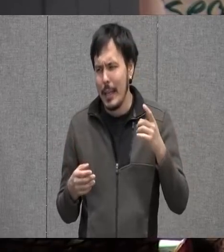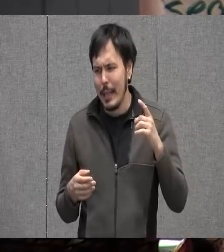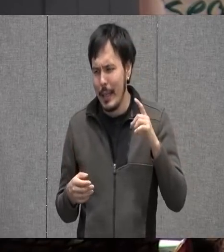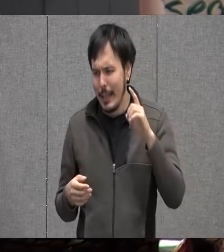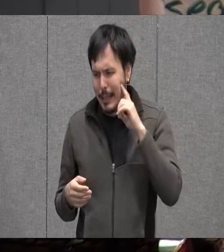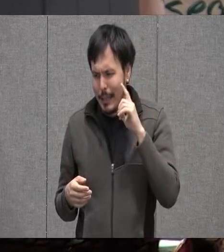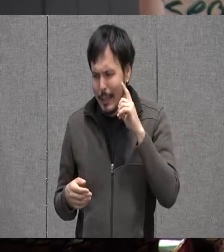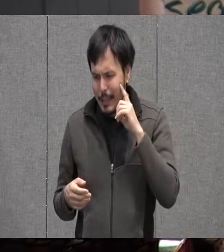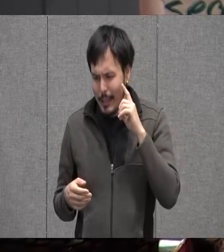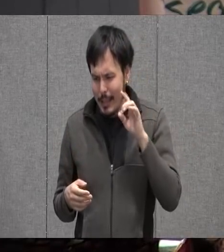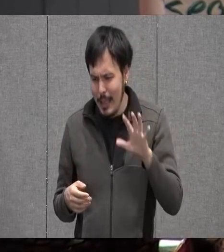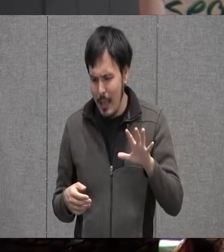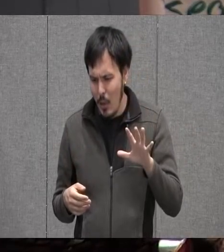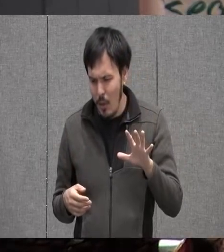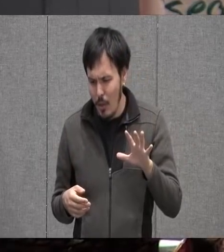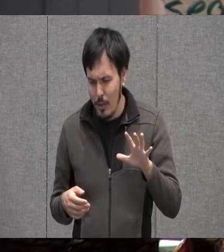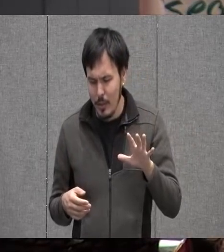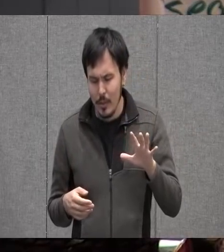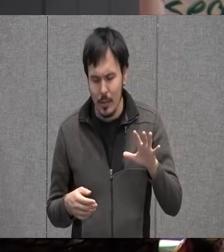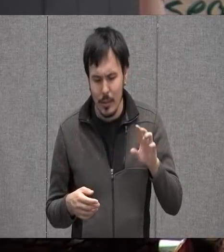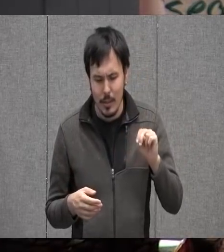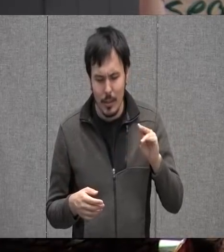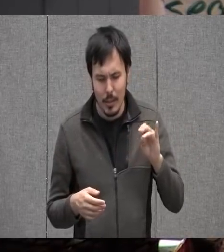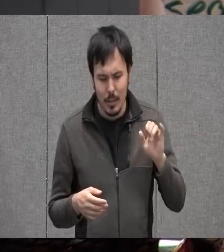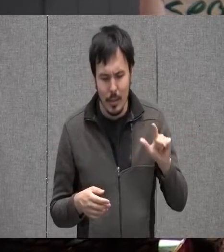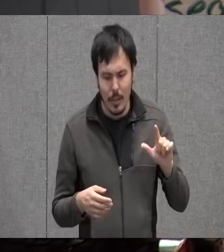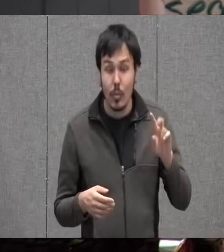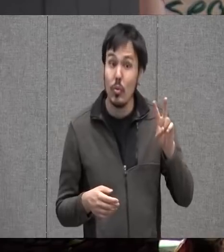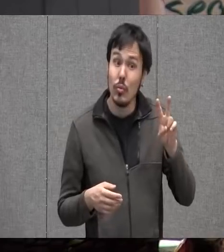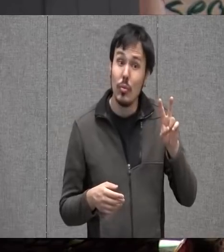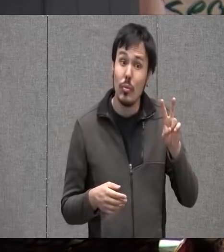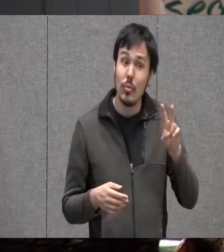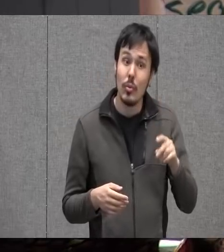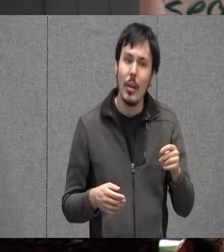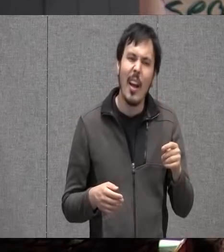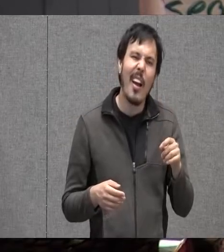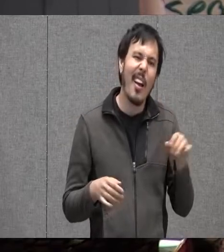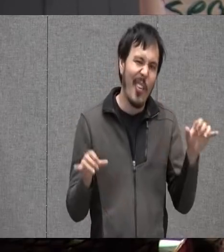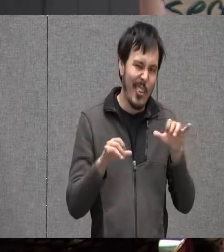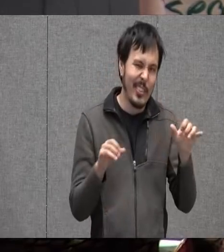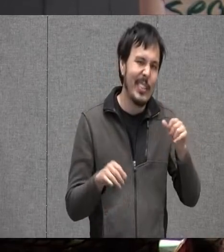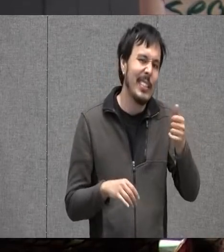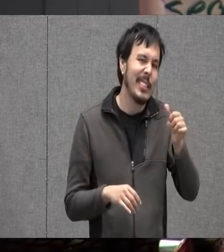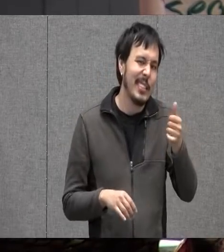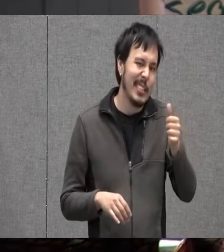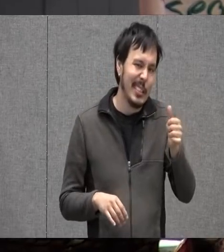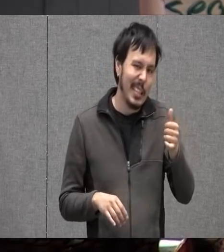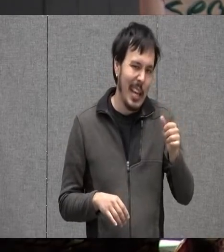Two, right? And same as ten pennies, all equal 10 cents or one dime.